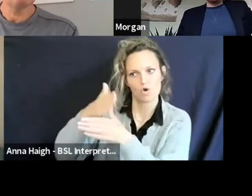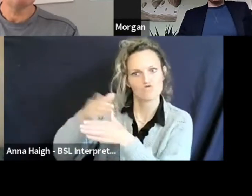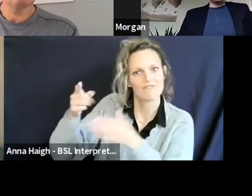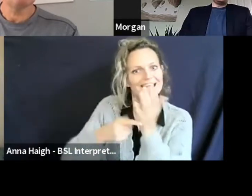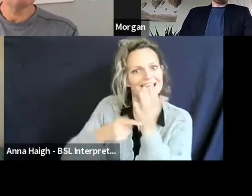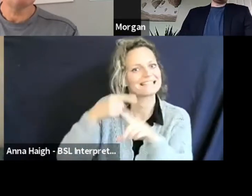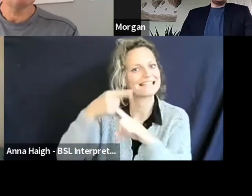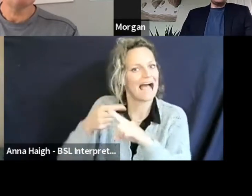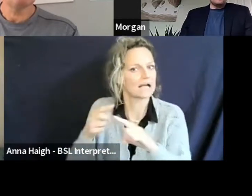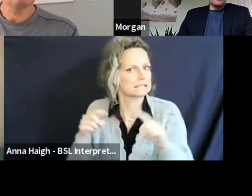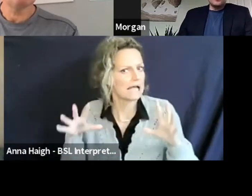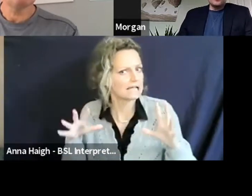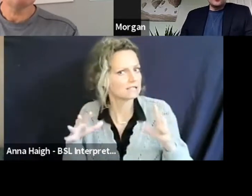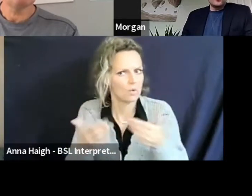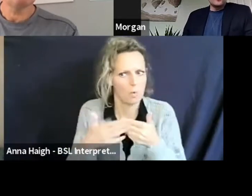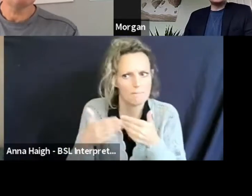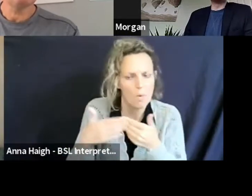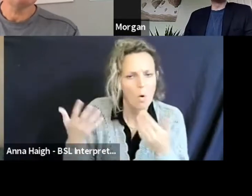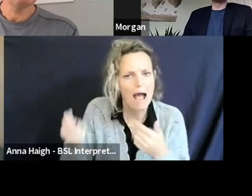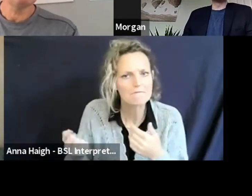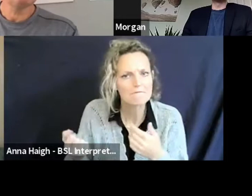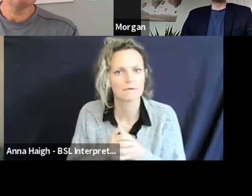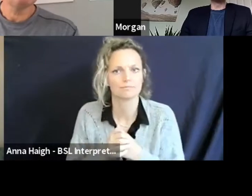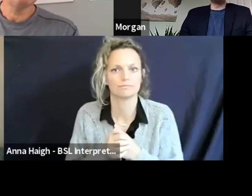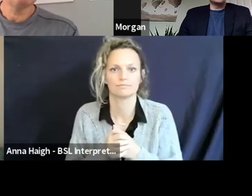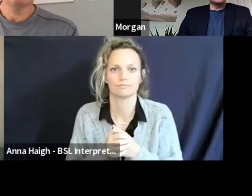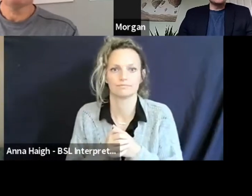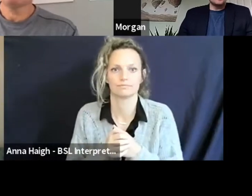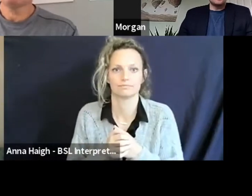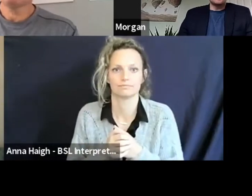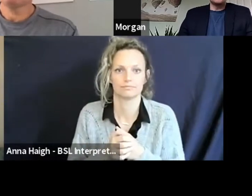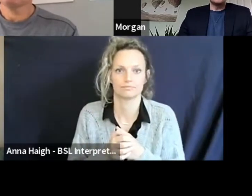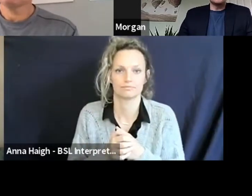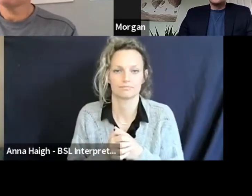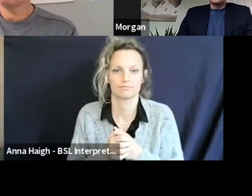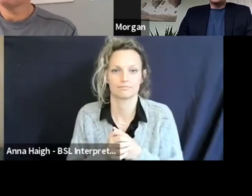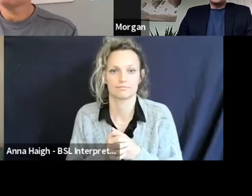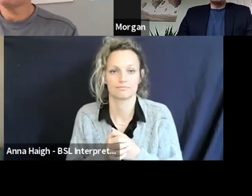I have a few questions to ask you, I want to sit with you for a while. Is HMRC just for people who want a career in tax?